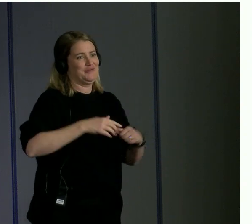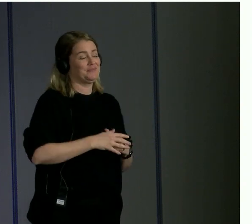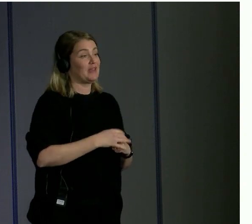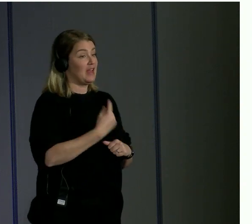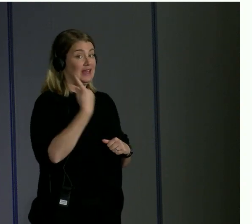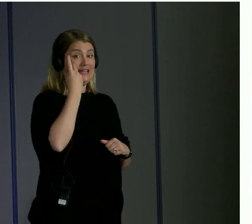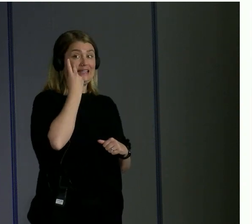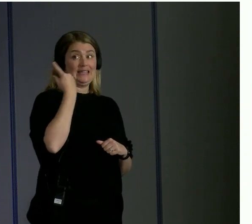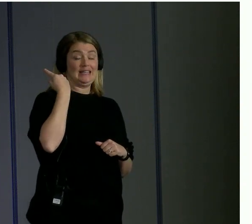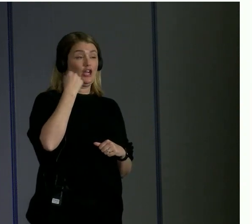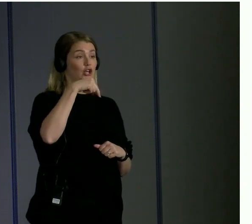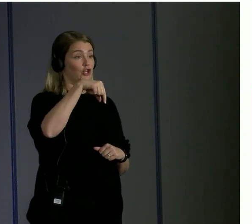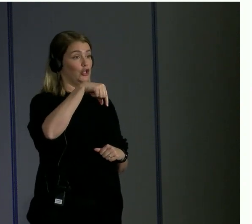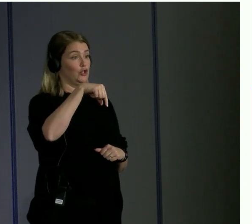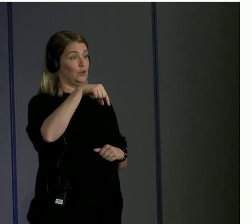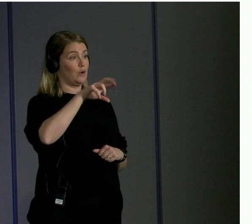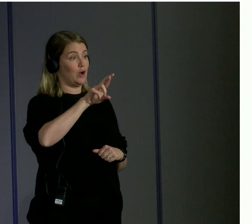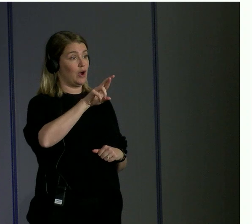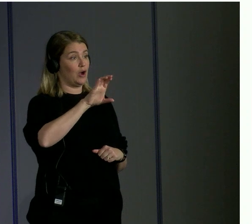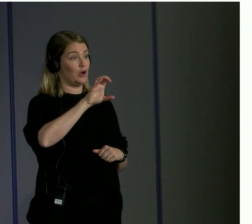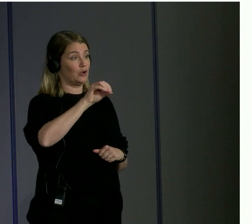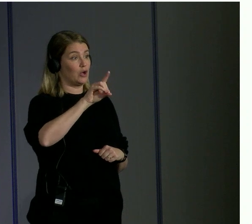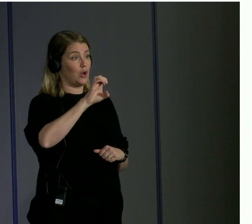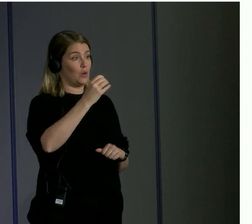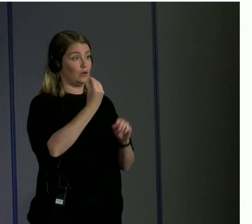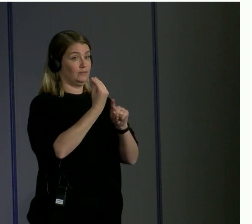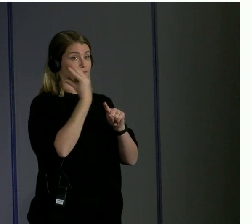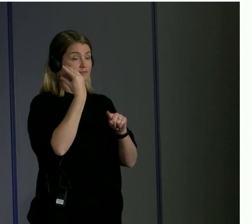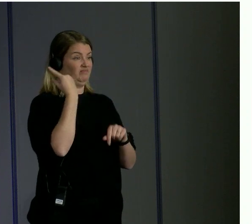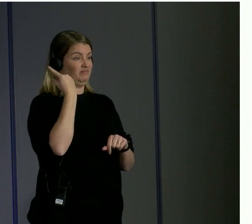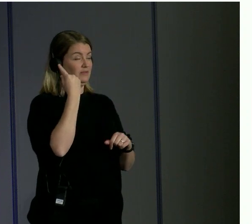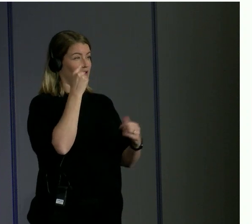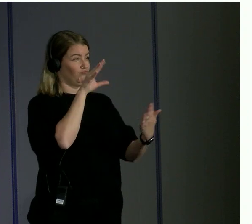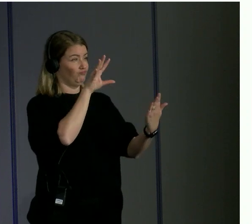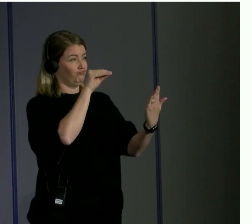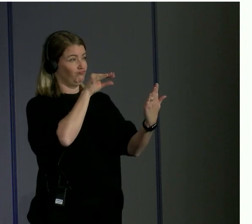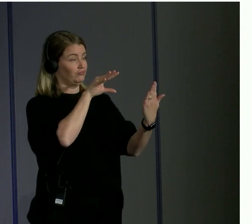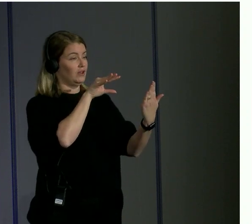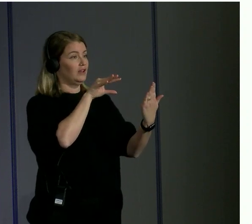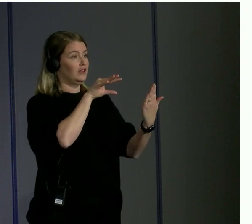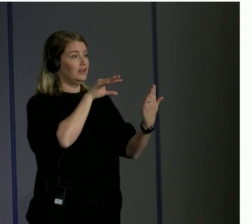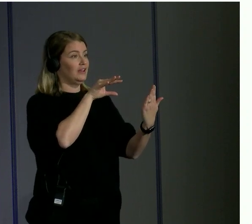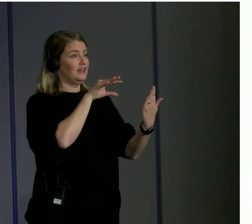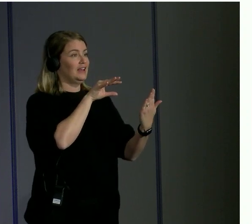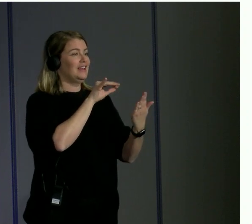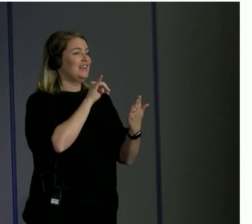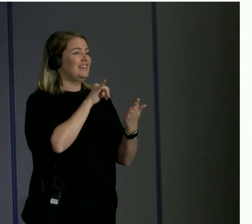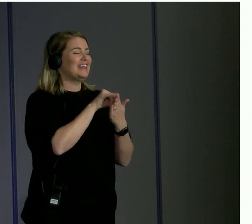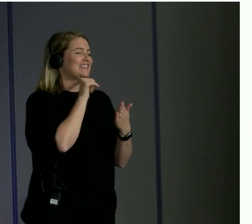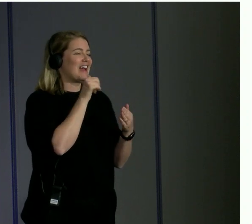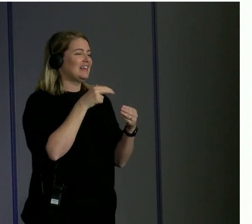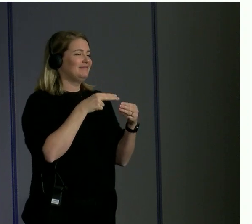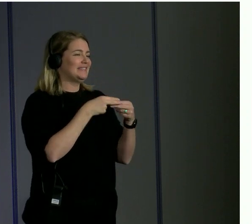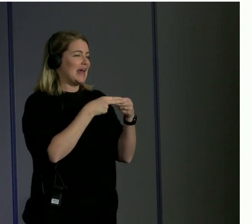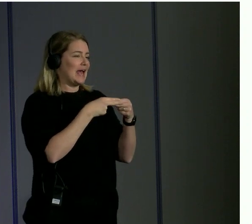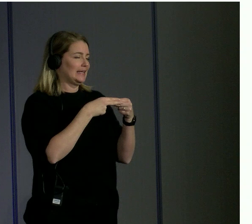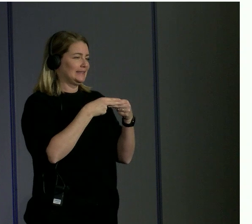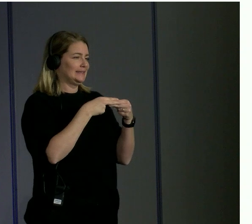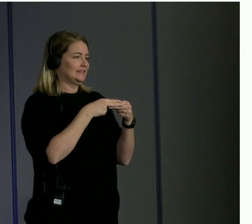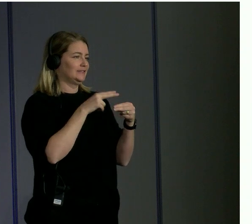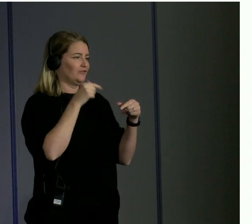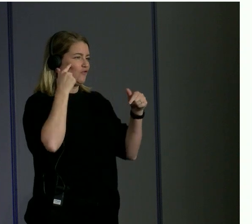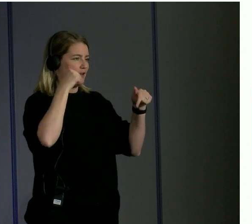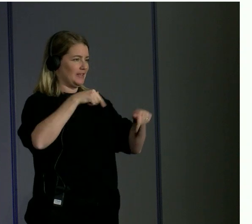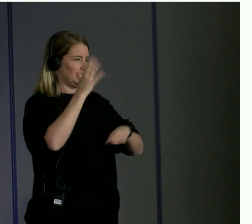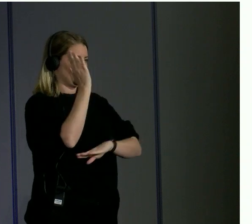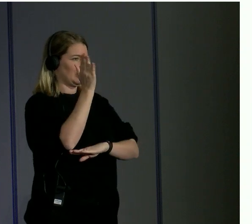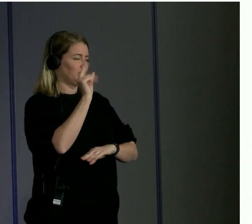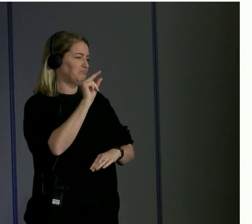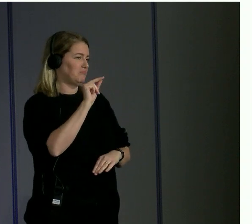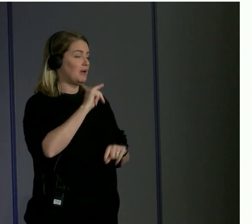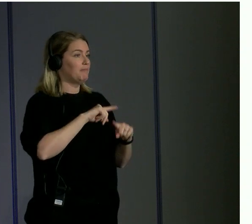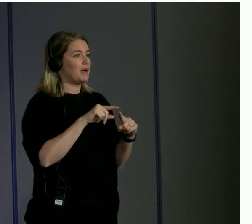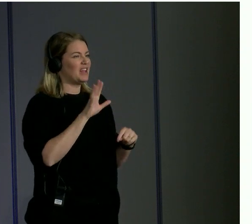Code, the QR Code on the screen is not the slide deck for this presentation. But it is about 6